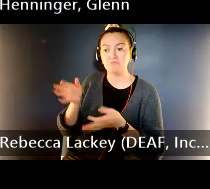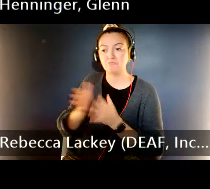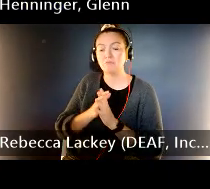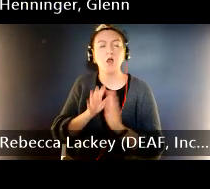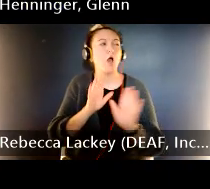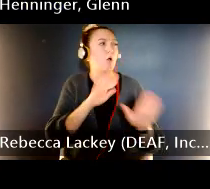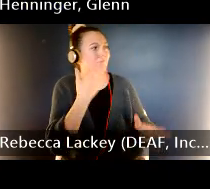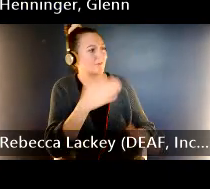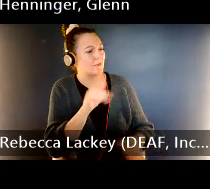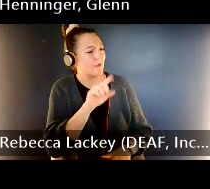There it is.